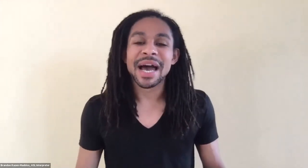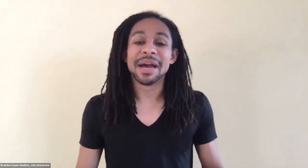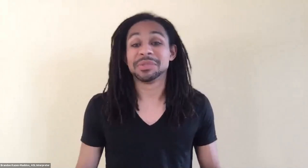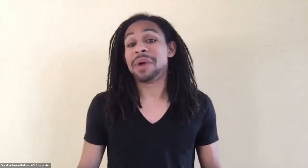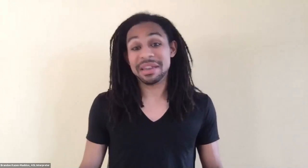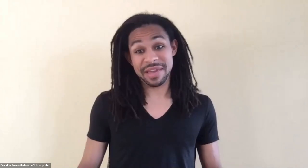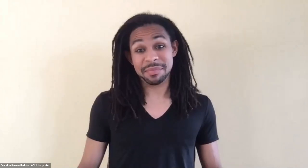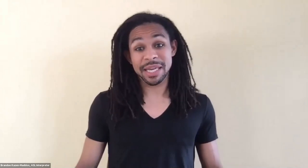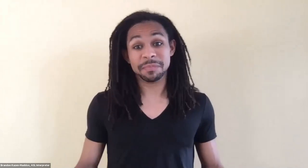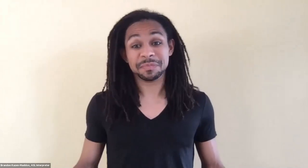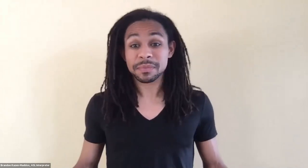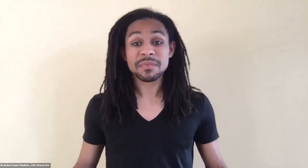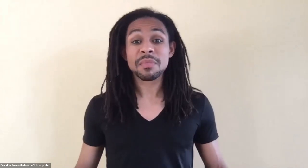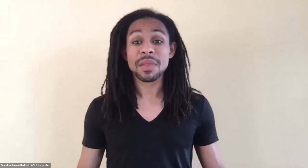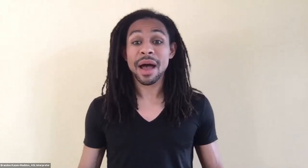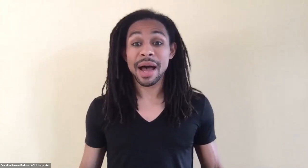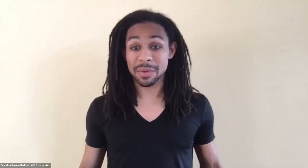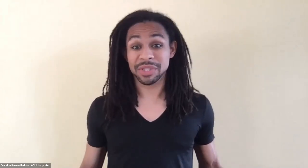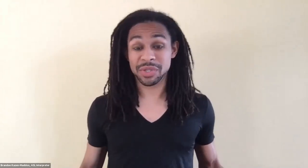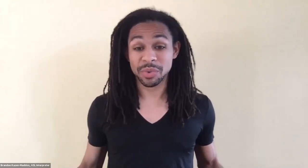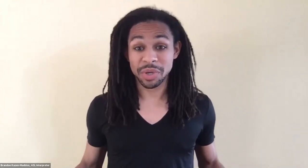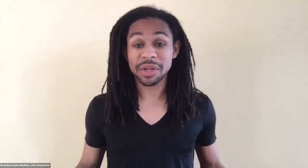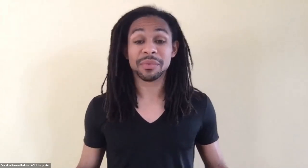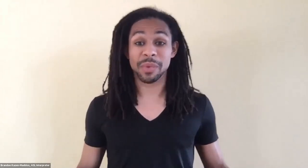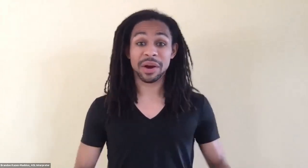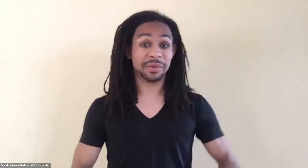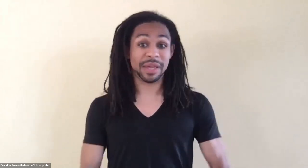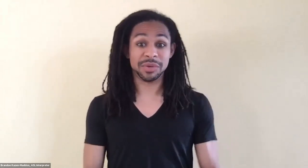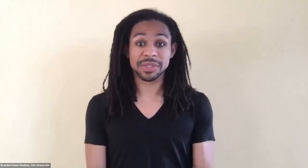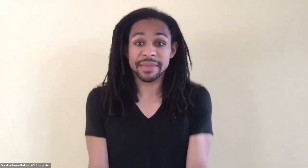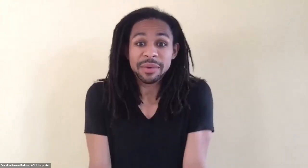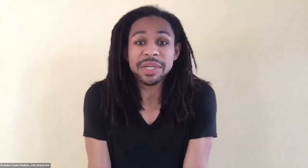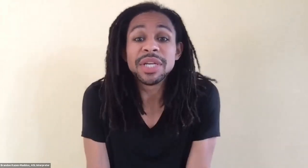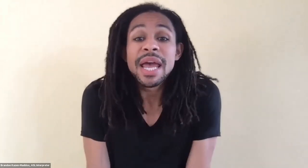It was a white family. I went to school where they used sign language